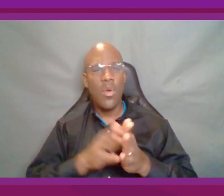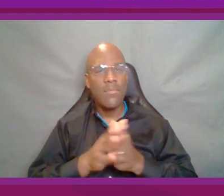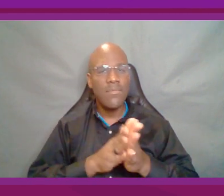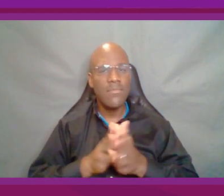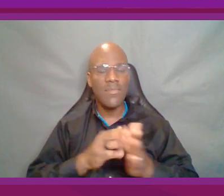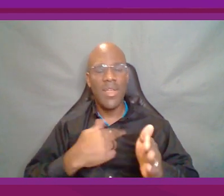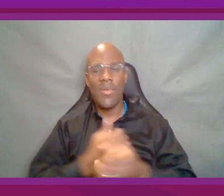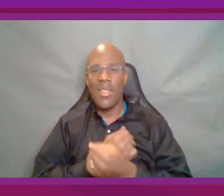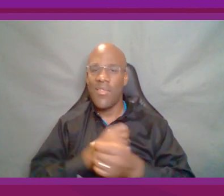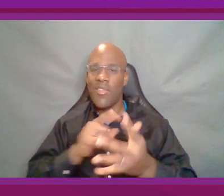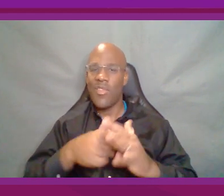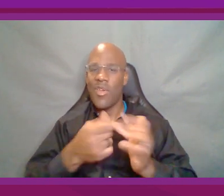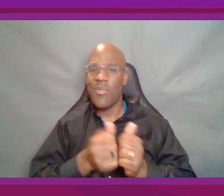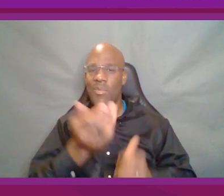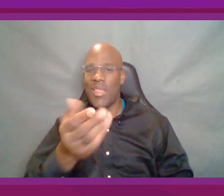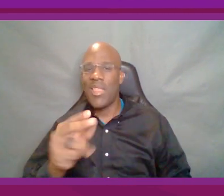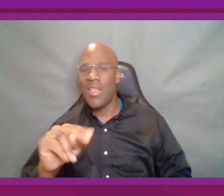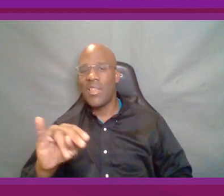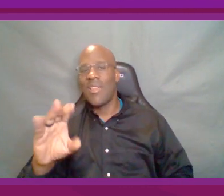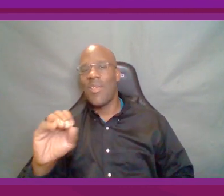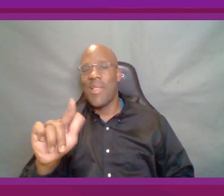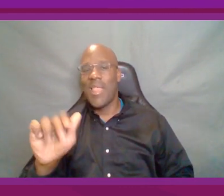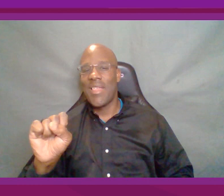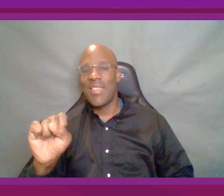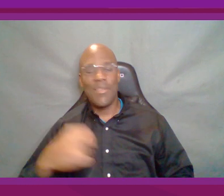with you, Nicholas. [NICHOLAS]: This is Nicholas, one of the things